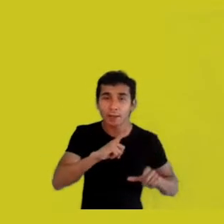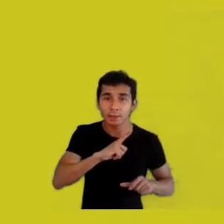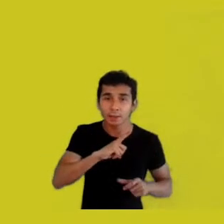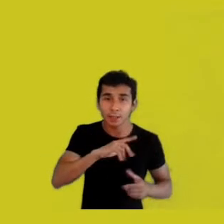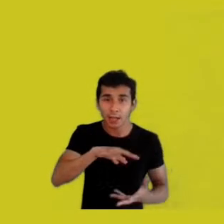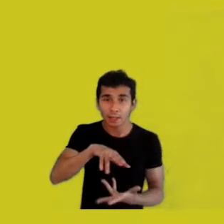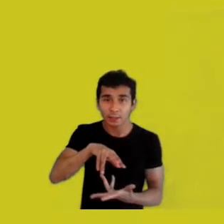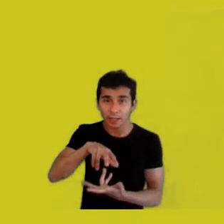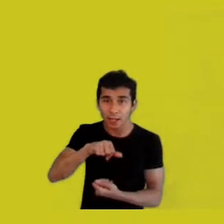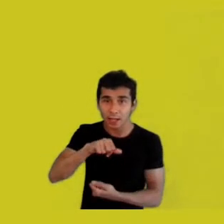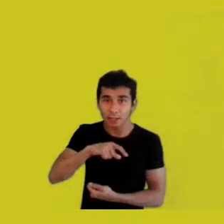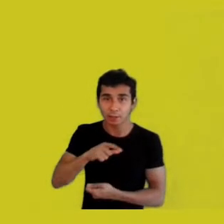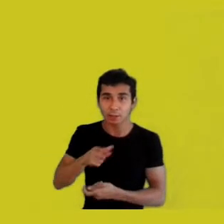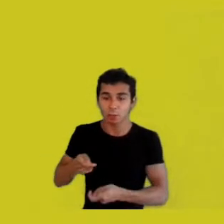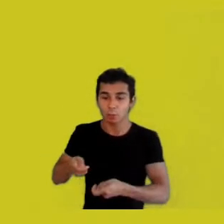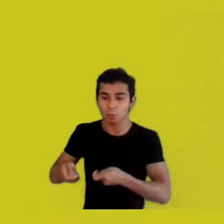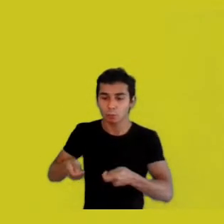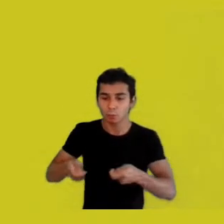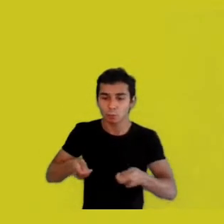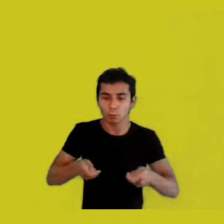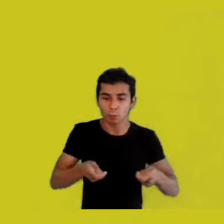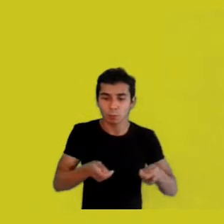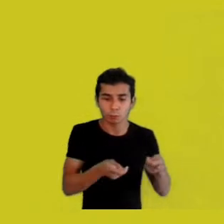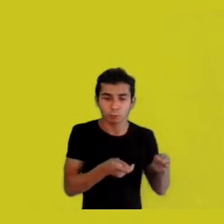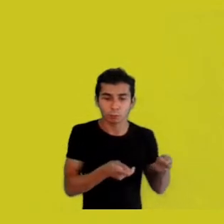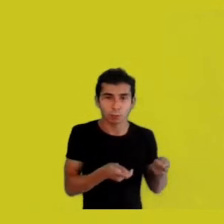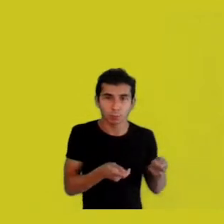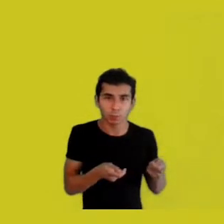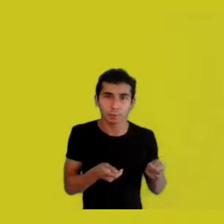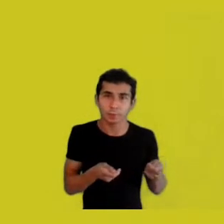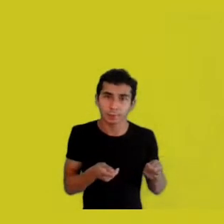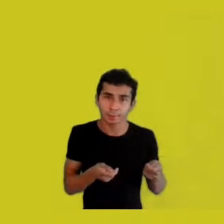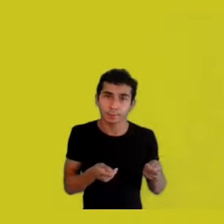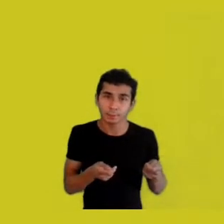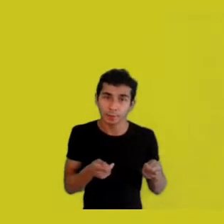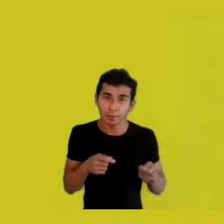and we become... I mean...